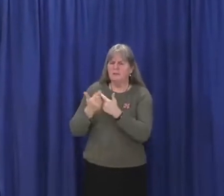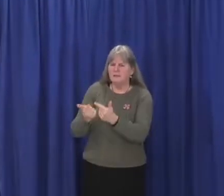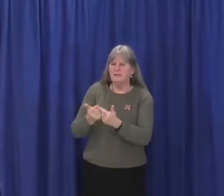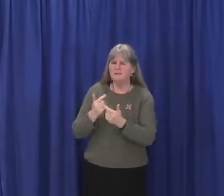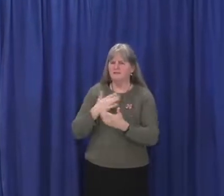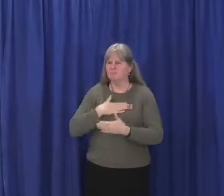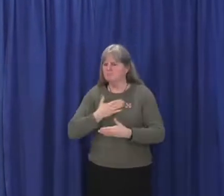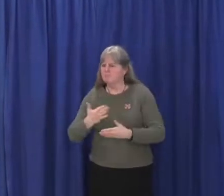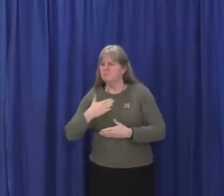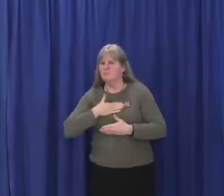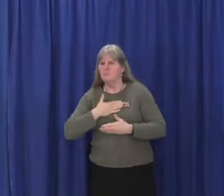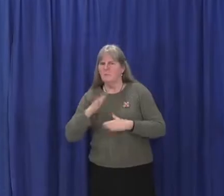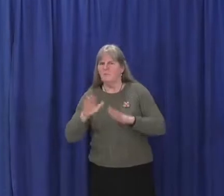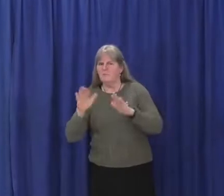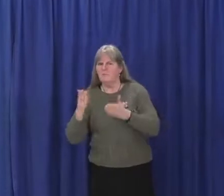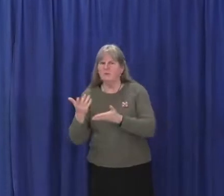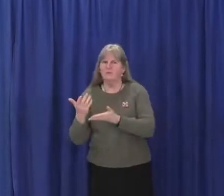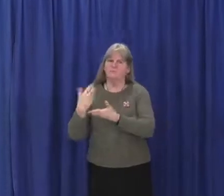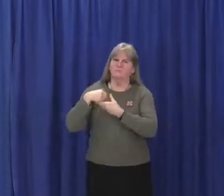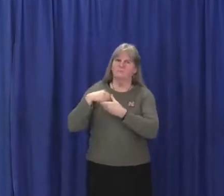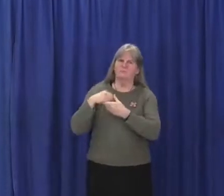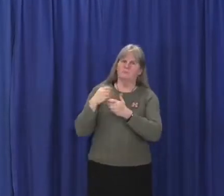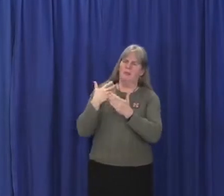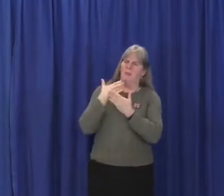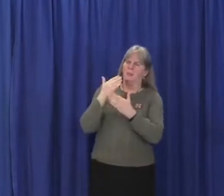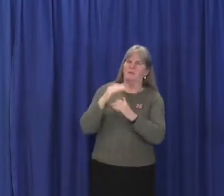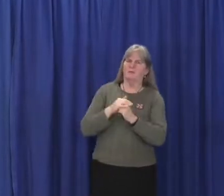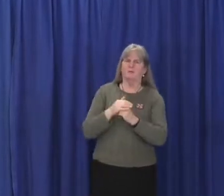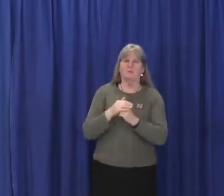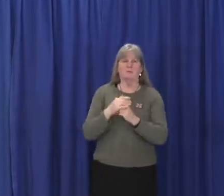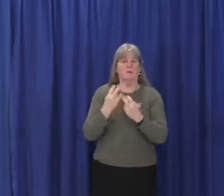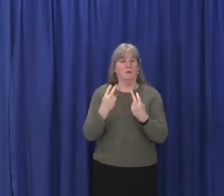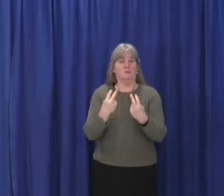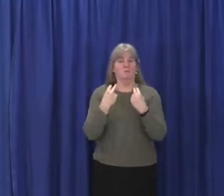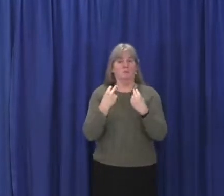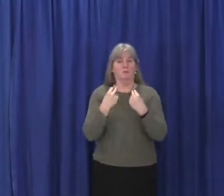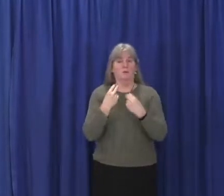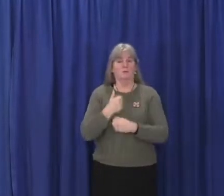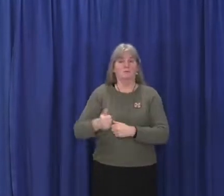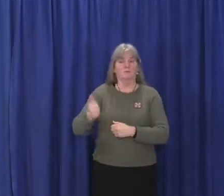and wonderful way. Thank you for joining the acting Chief Medical Officer of Health